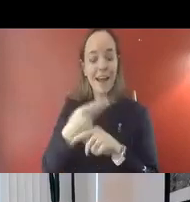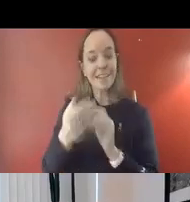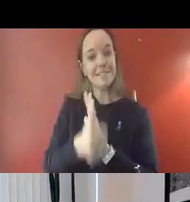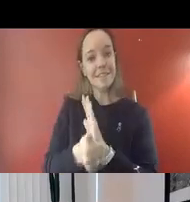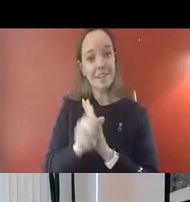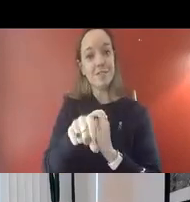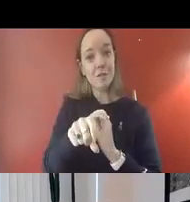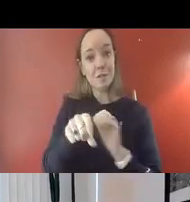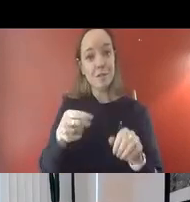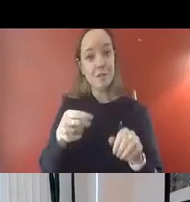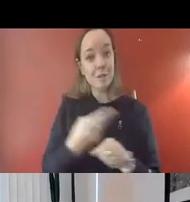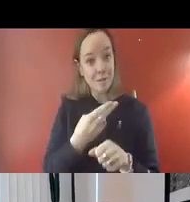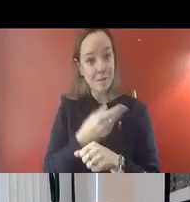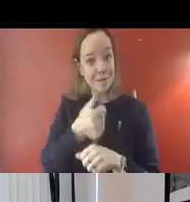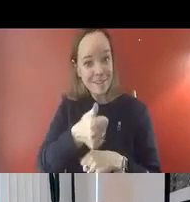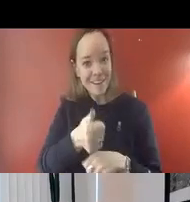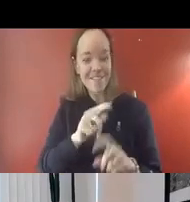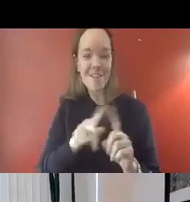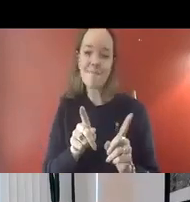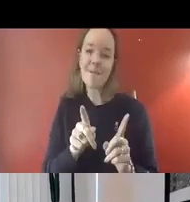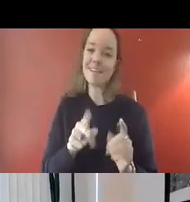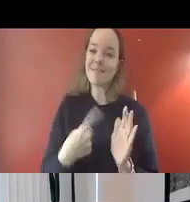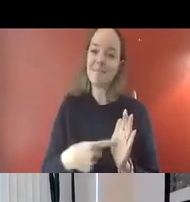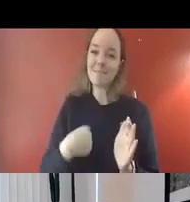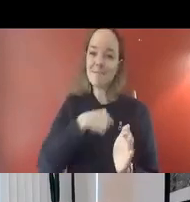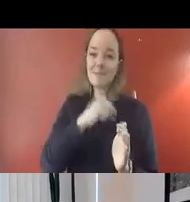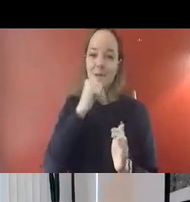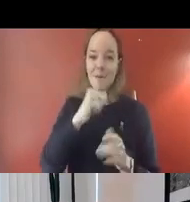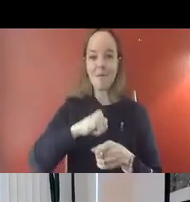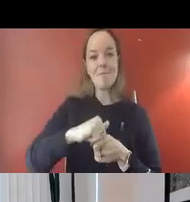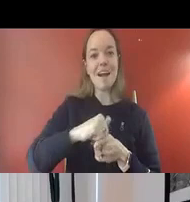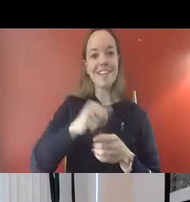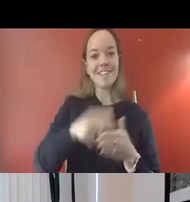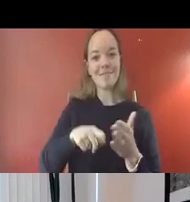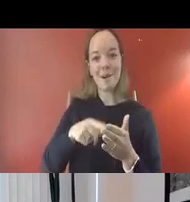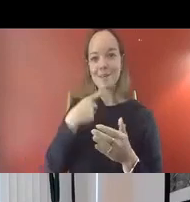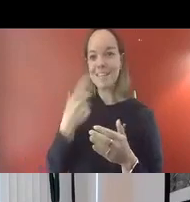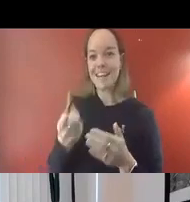don't think that we always practice what skills were supposed to be using, but I we preach. don't think that we always practice what So the first one that I'm going to we preach.